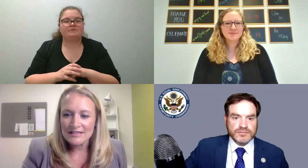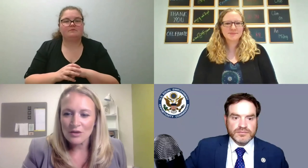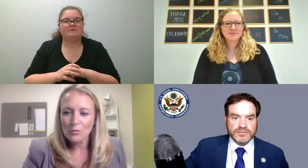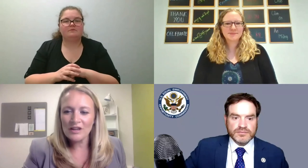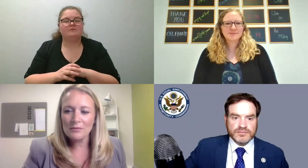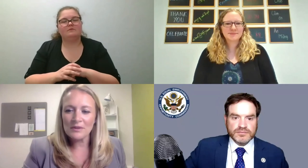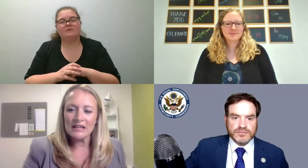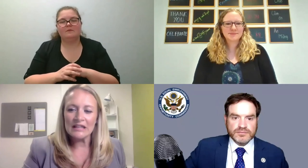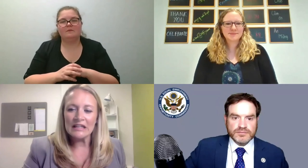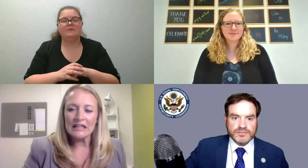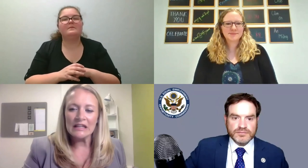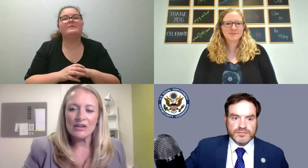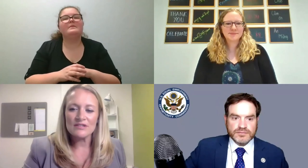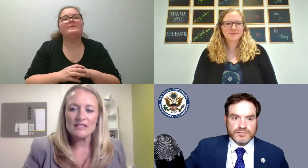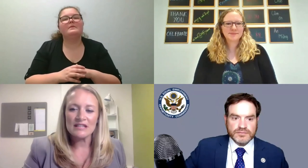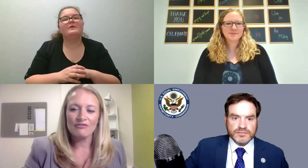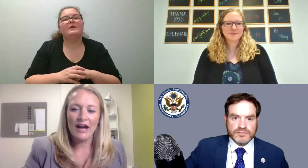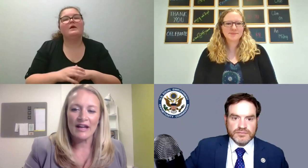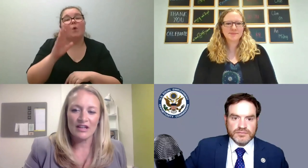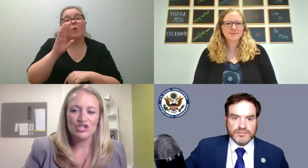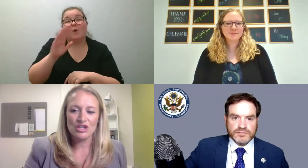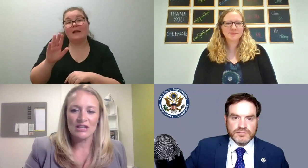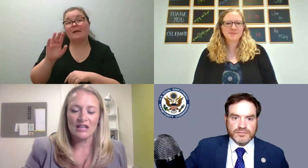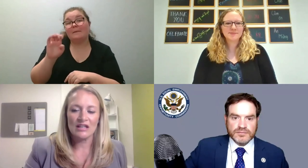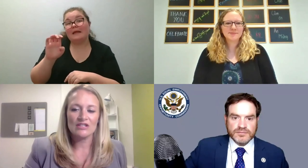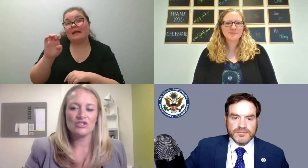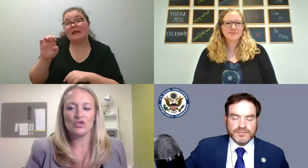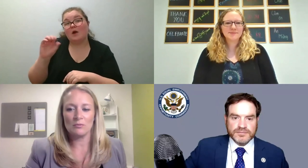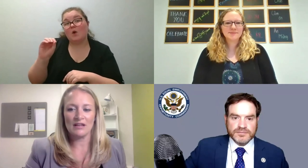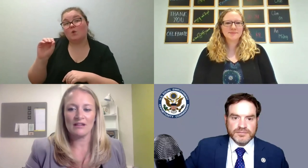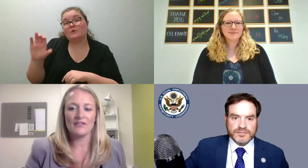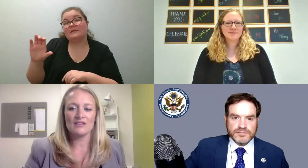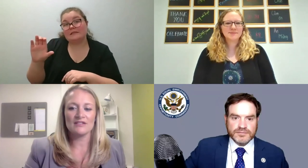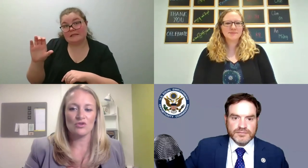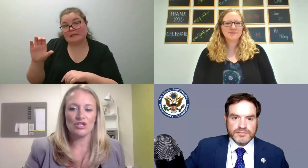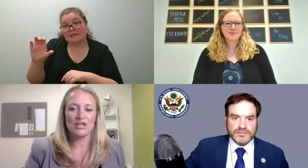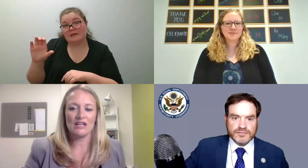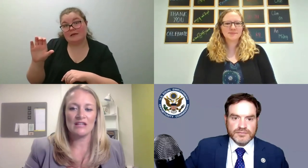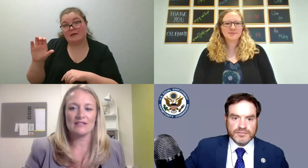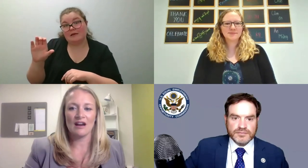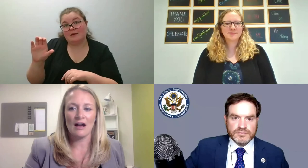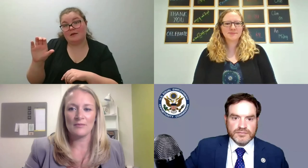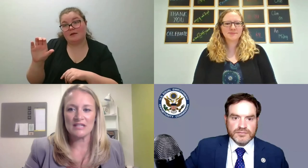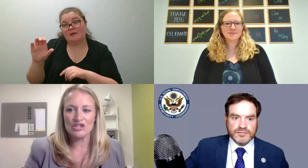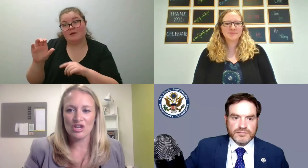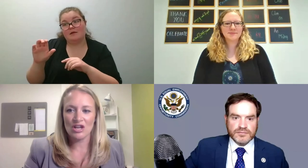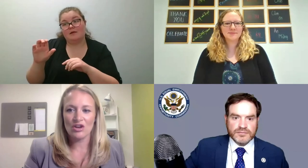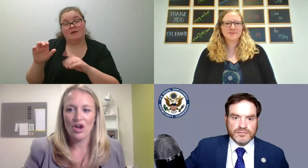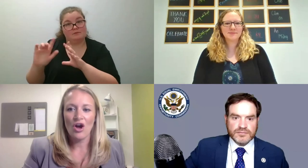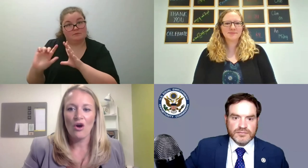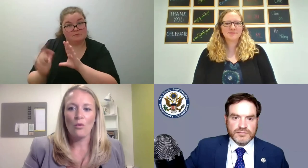let's see, wouldn't it be an EEOC violation in assuming that the associate needs an accommodation